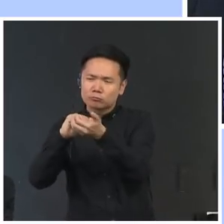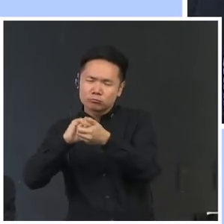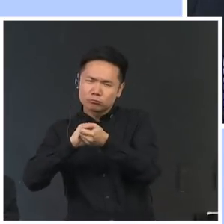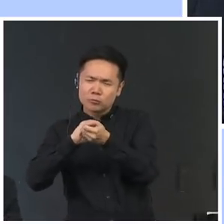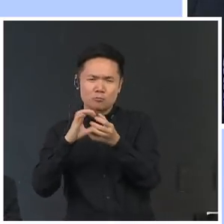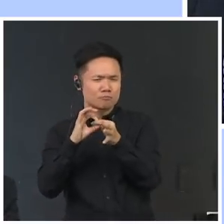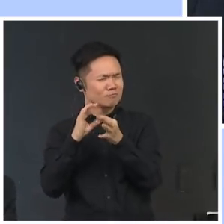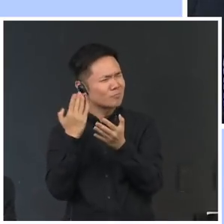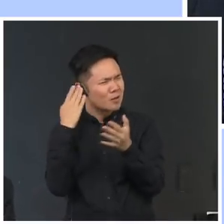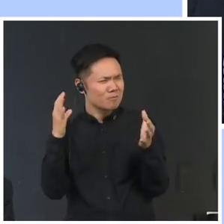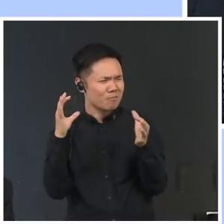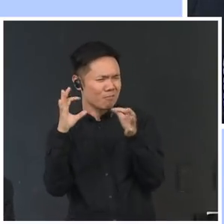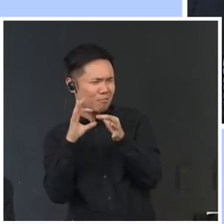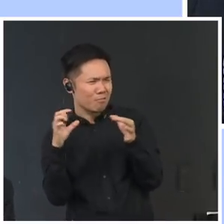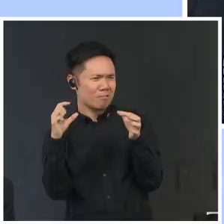well, the